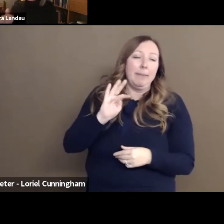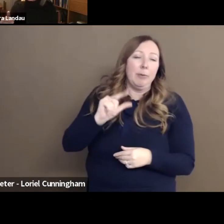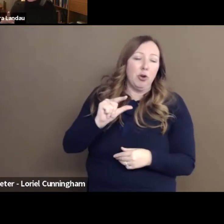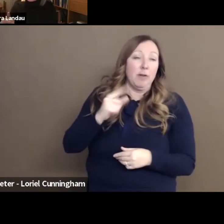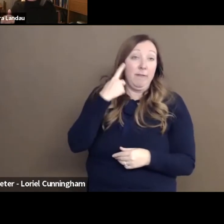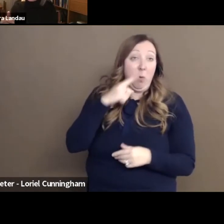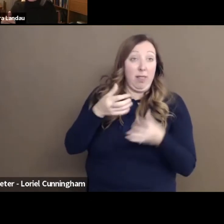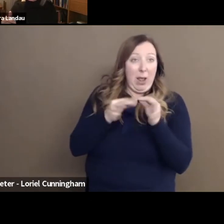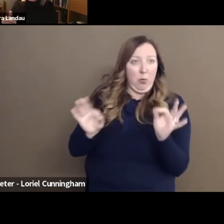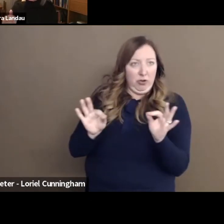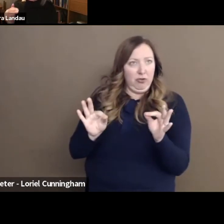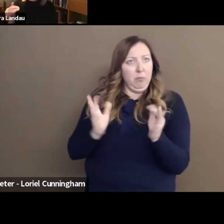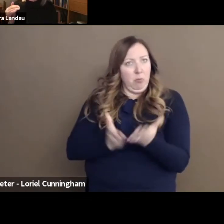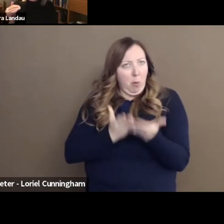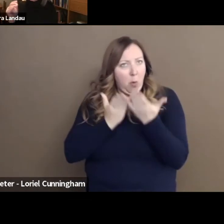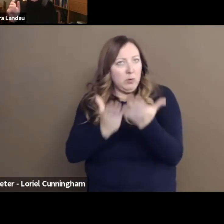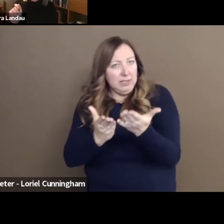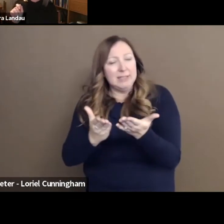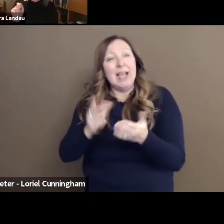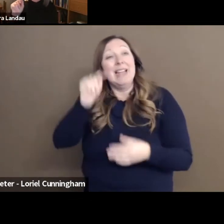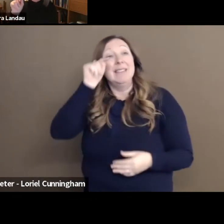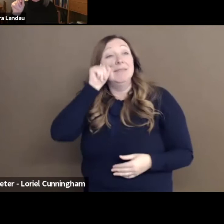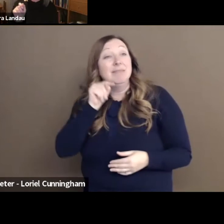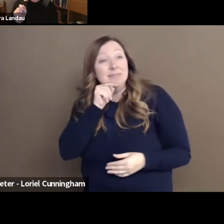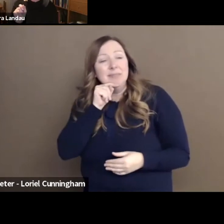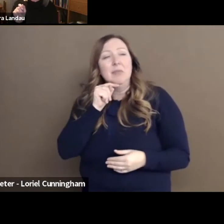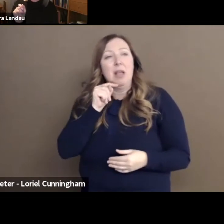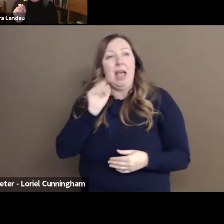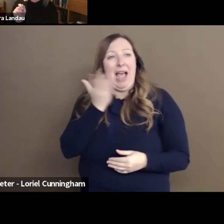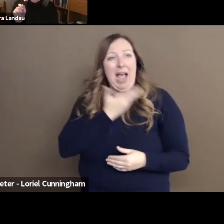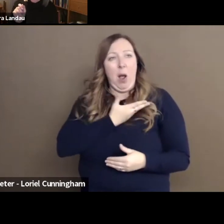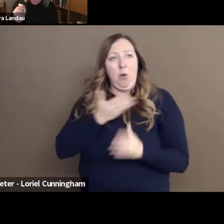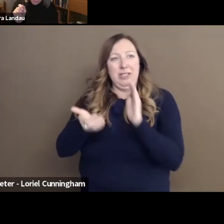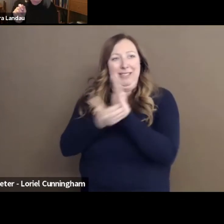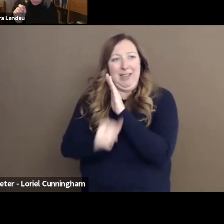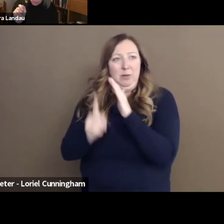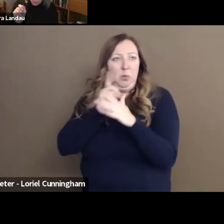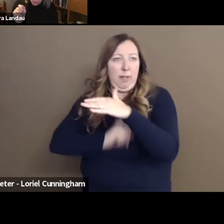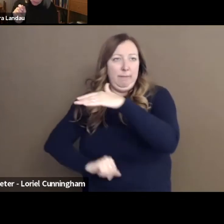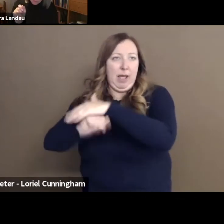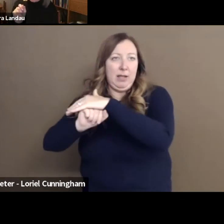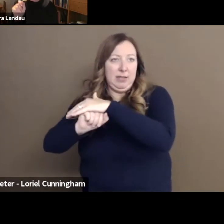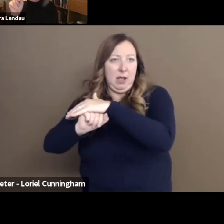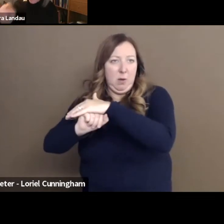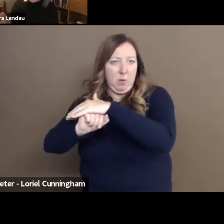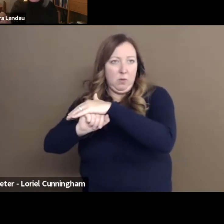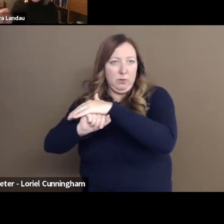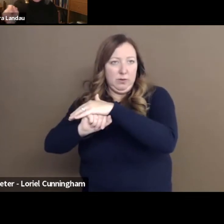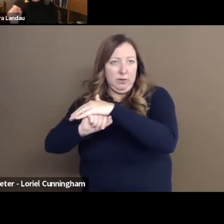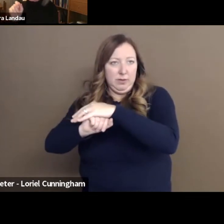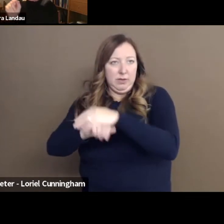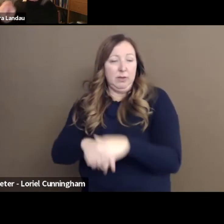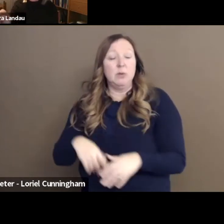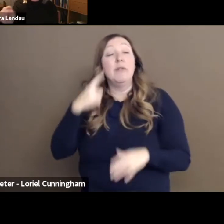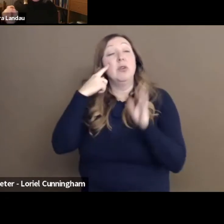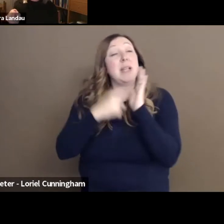stuck at this level where you're in the in the uh in the um the uh vision for